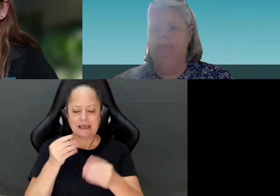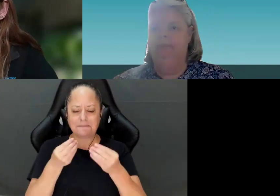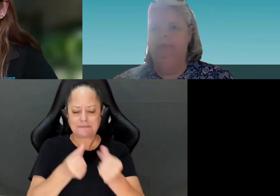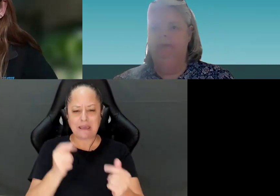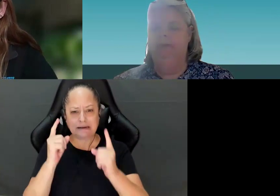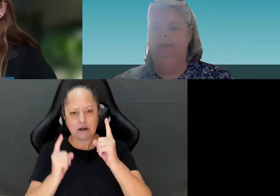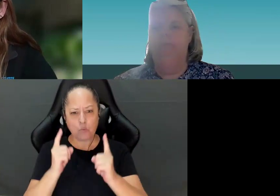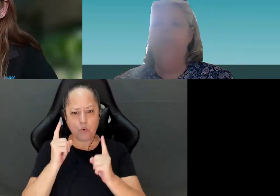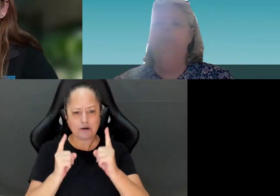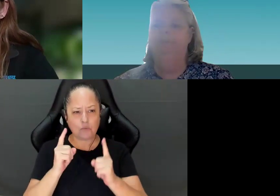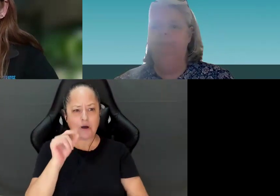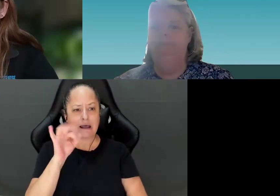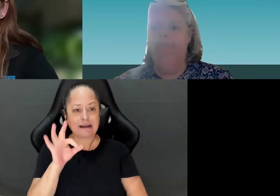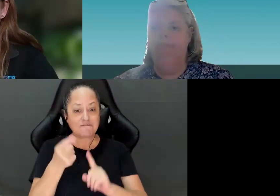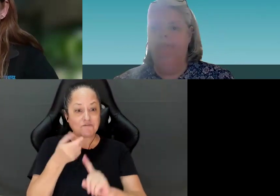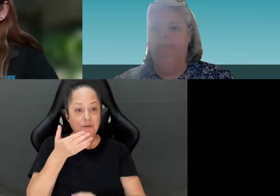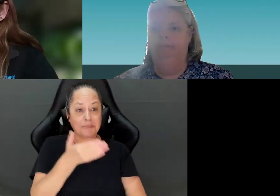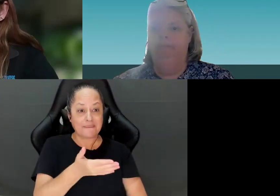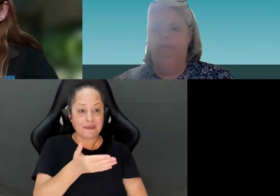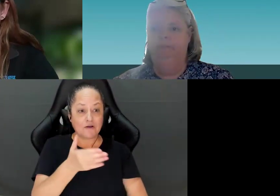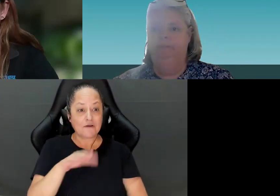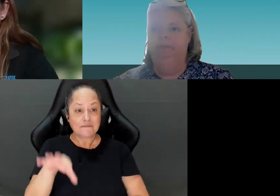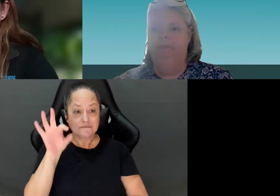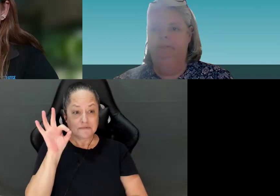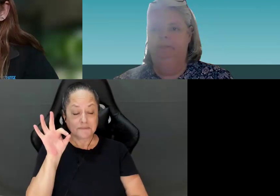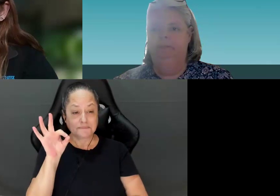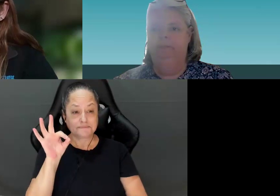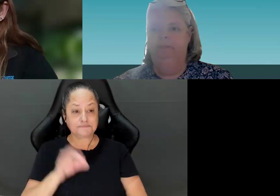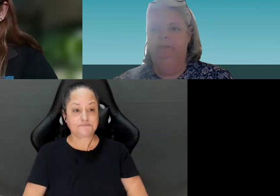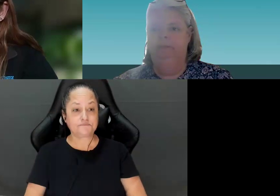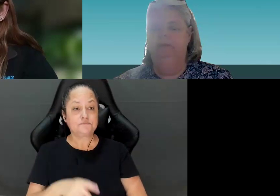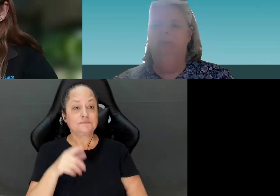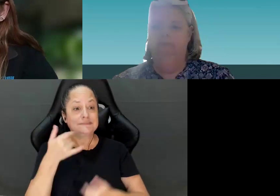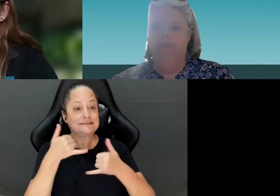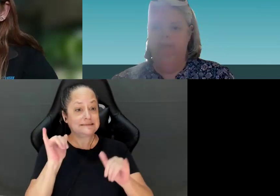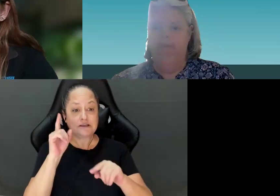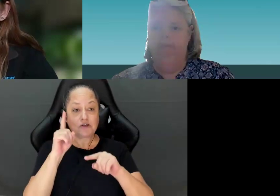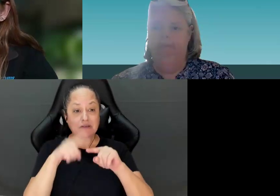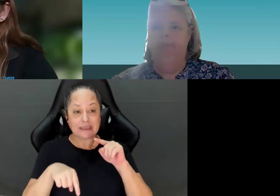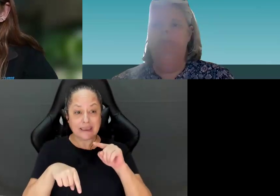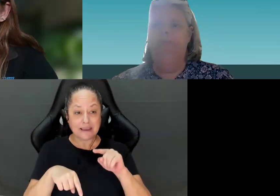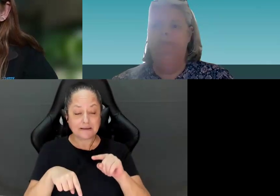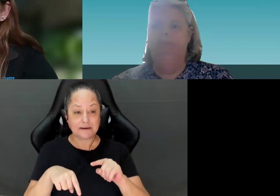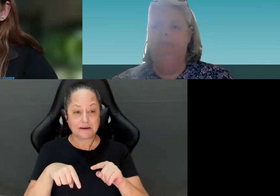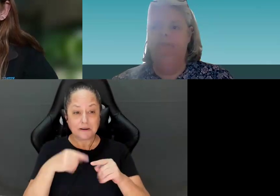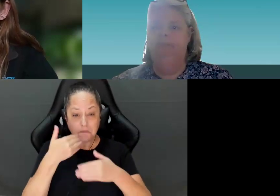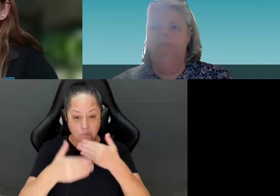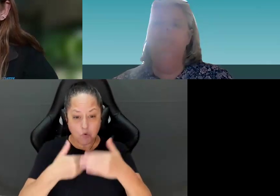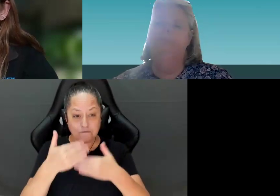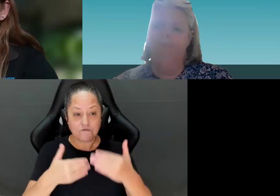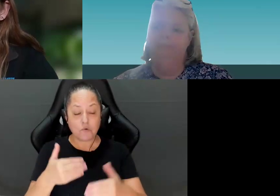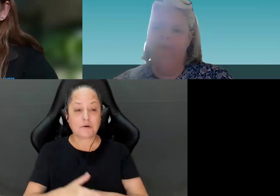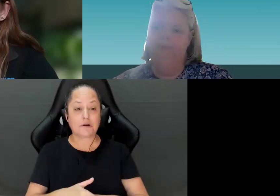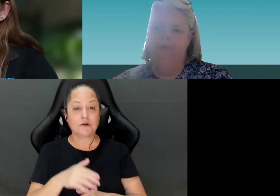If we from there find that we still can't necessarily move forward, like we are recommending